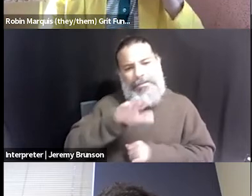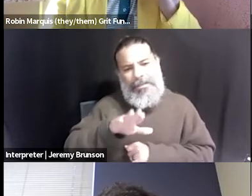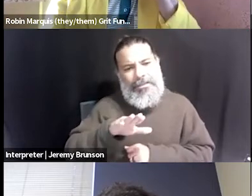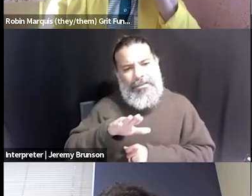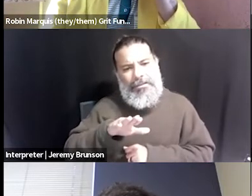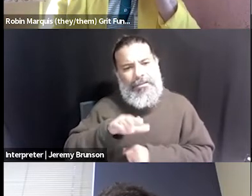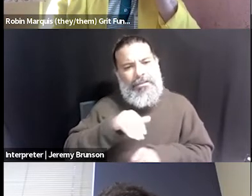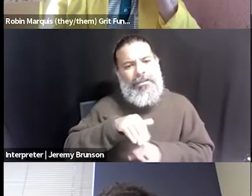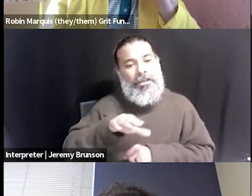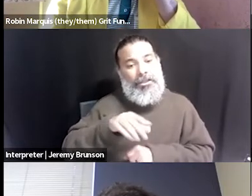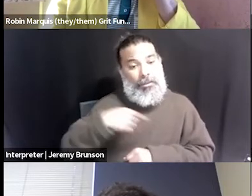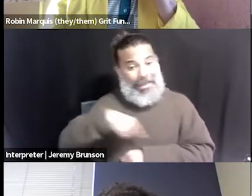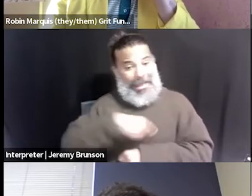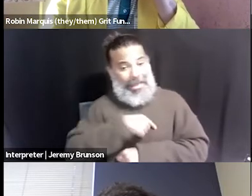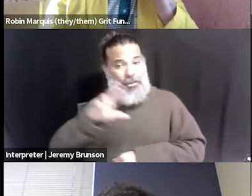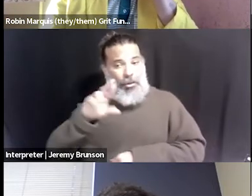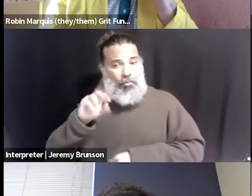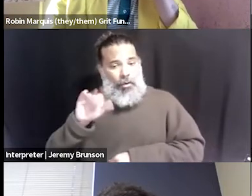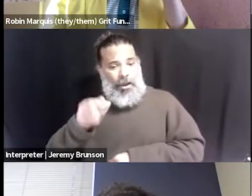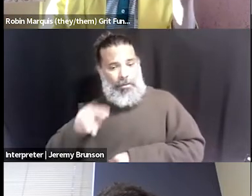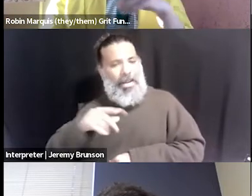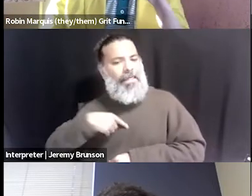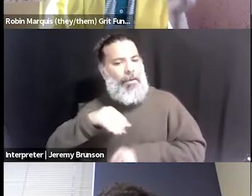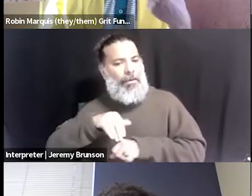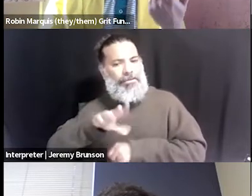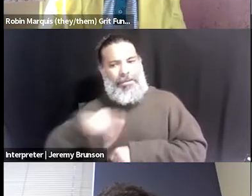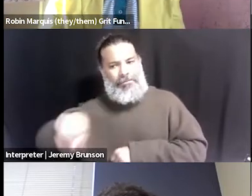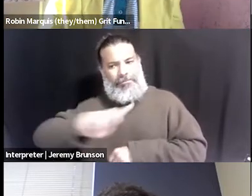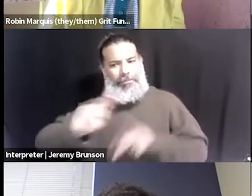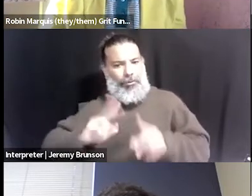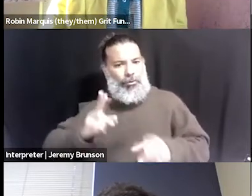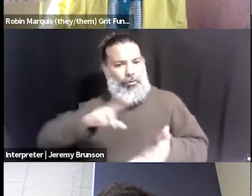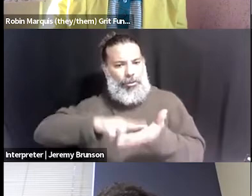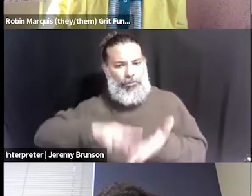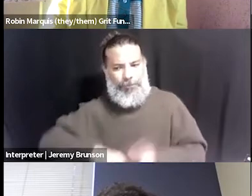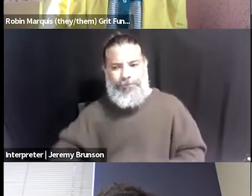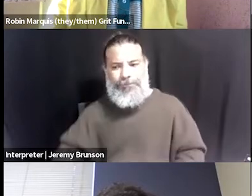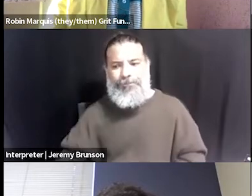You can share with us and we can send a follow up e mail to everyone who registered.